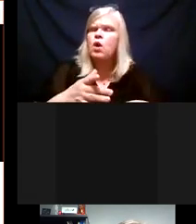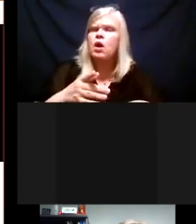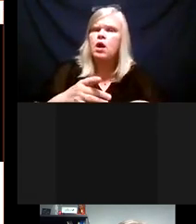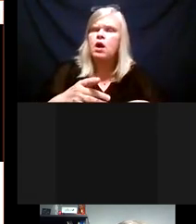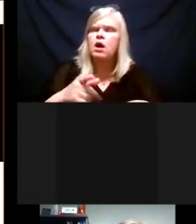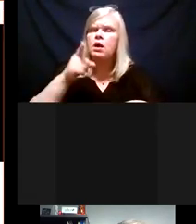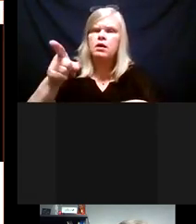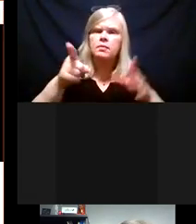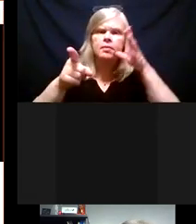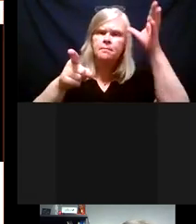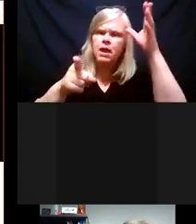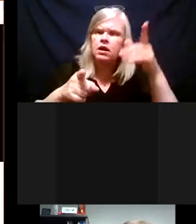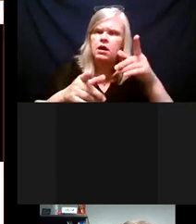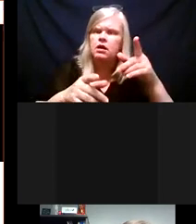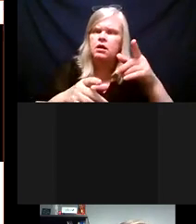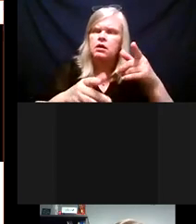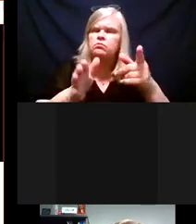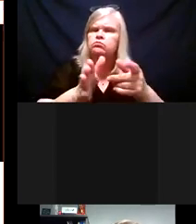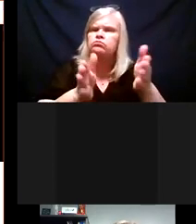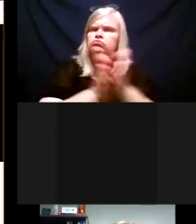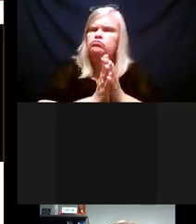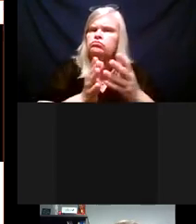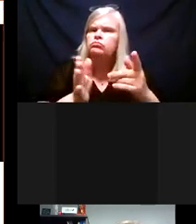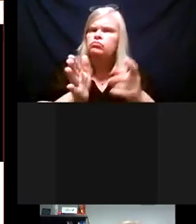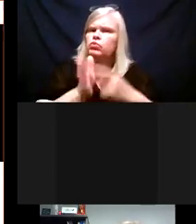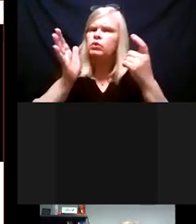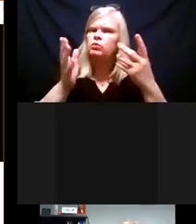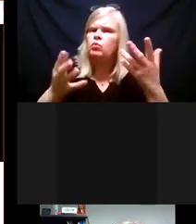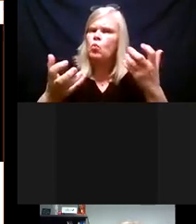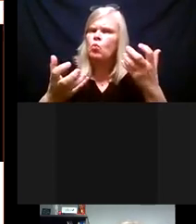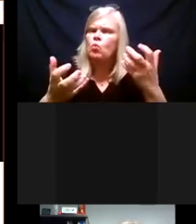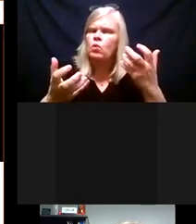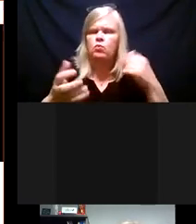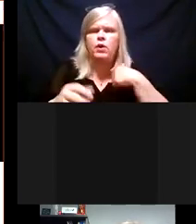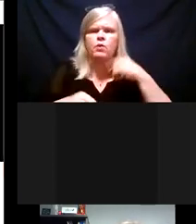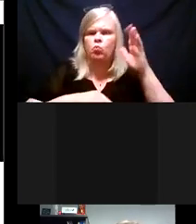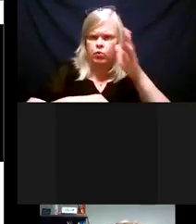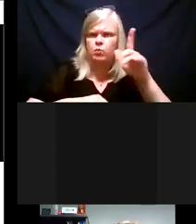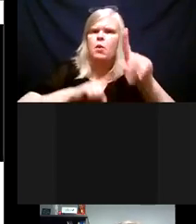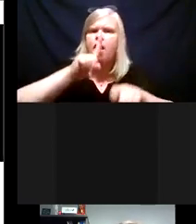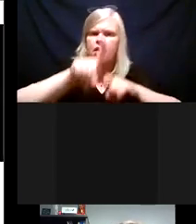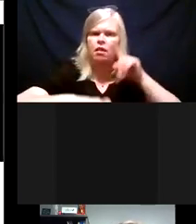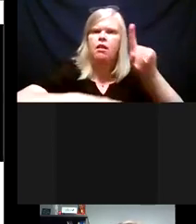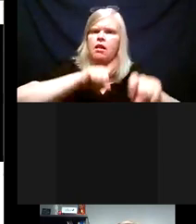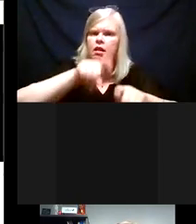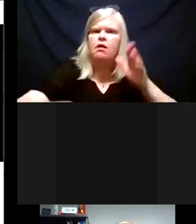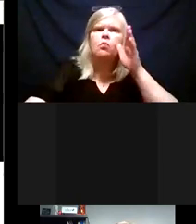OF THINGS ARE ALL RELEVANT. YEAH.